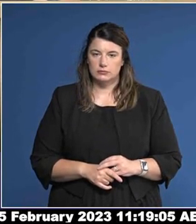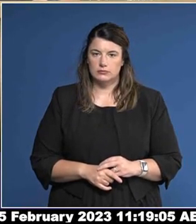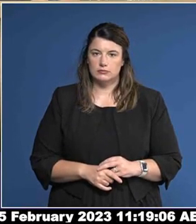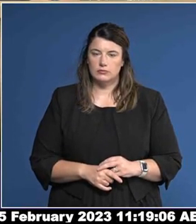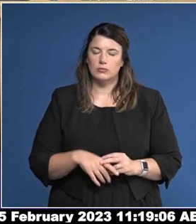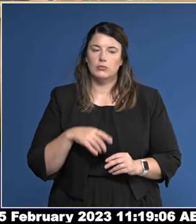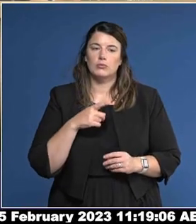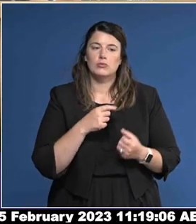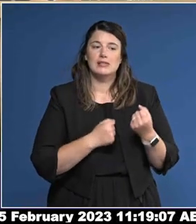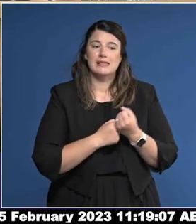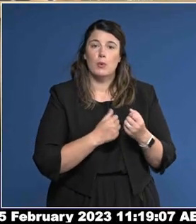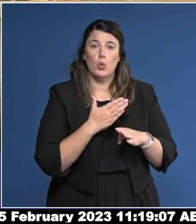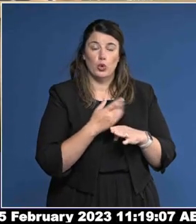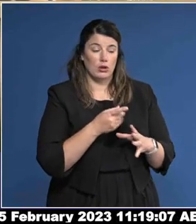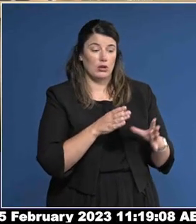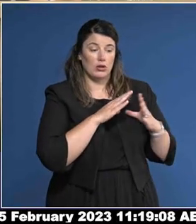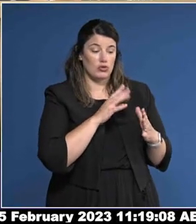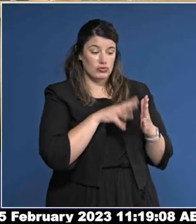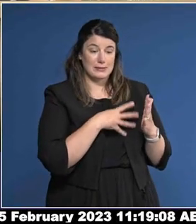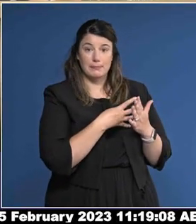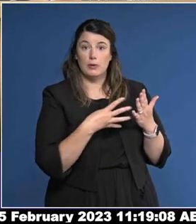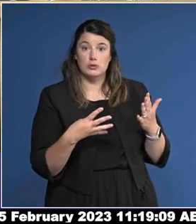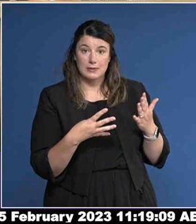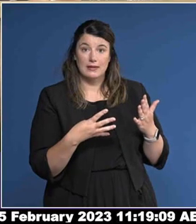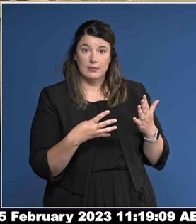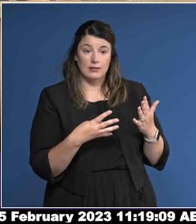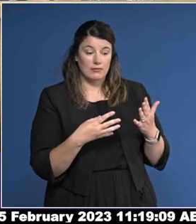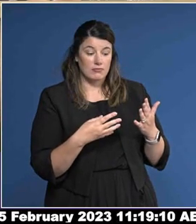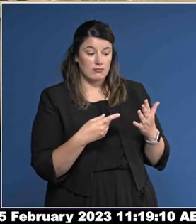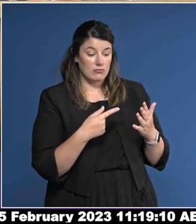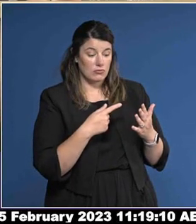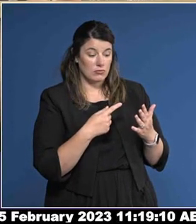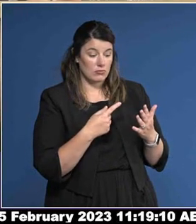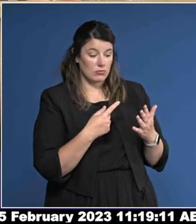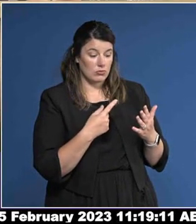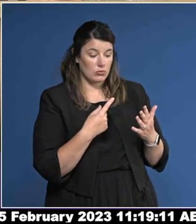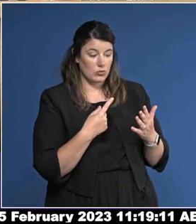puts a heavier emphasis on the frontline support for the clients with disability